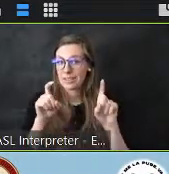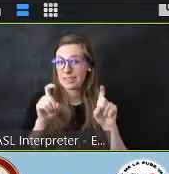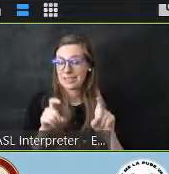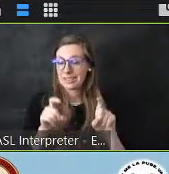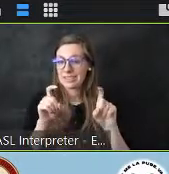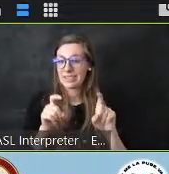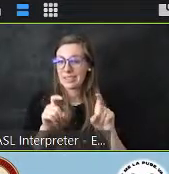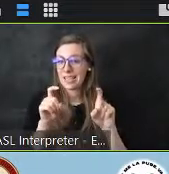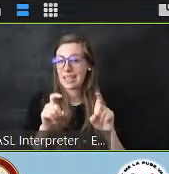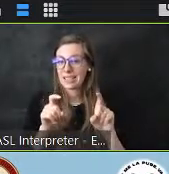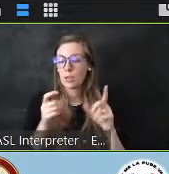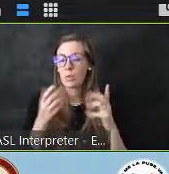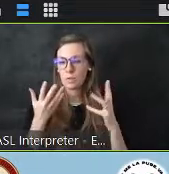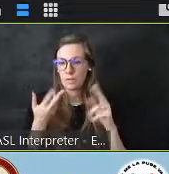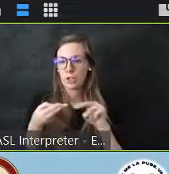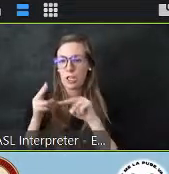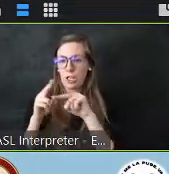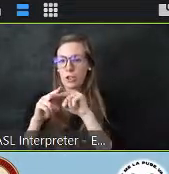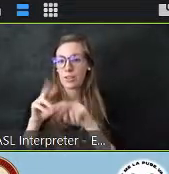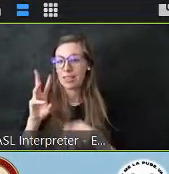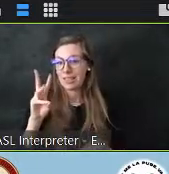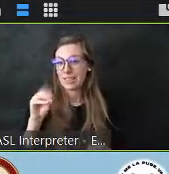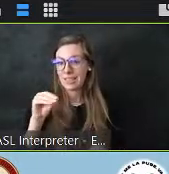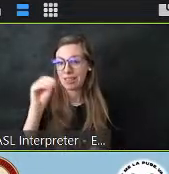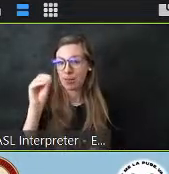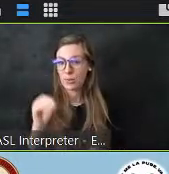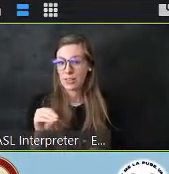have increased by 6% from the last month.